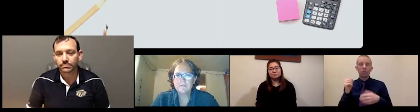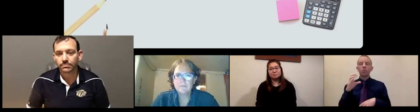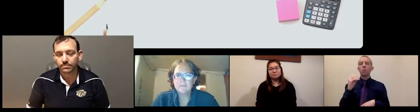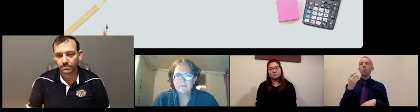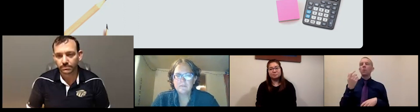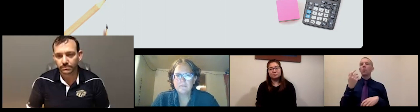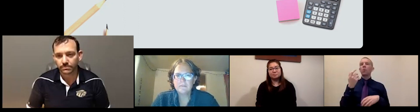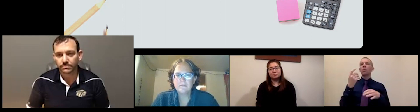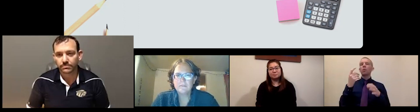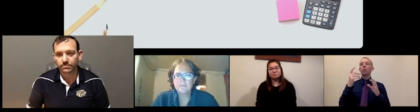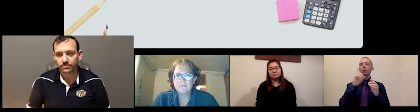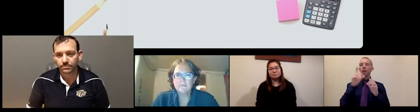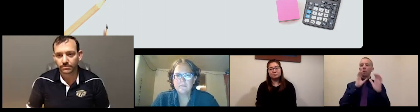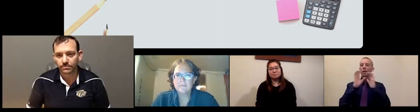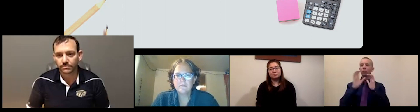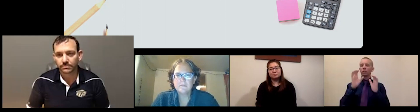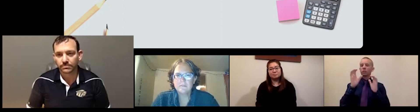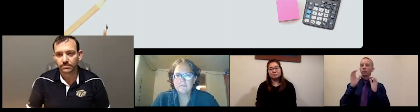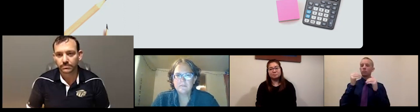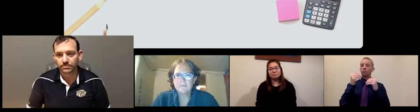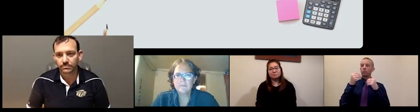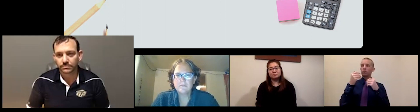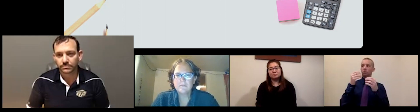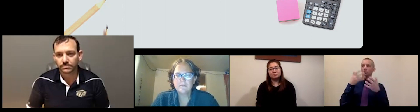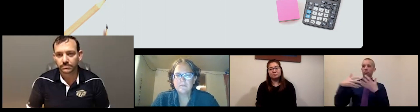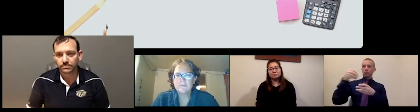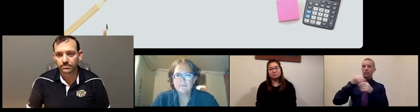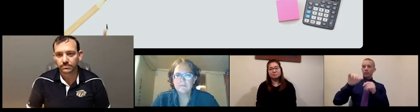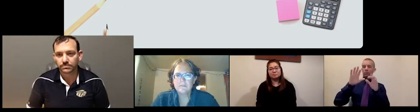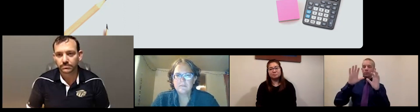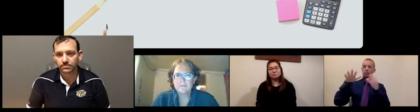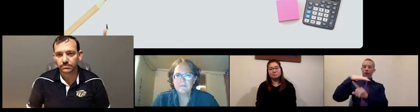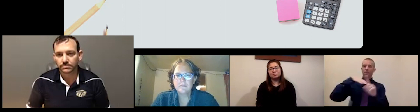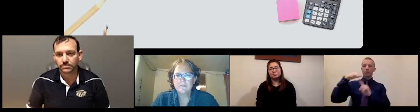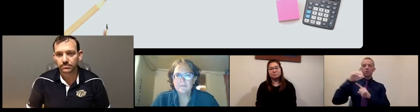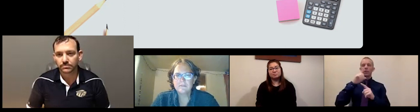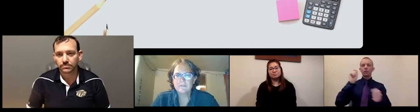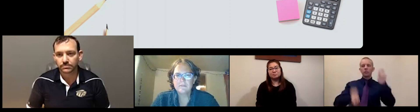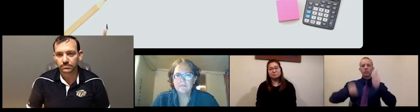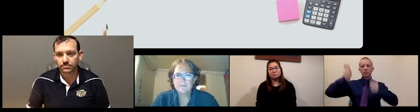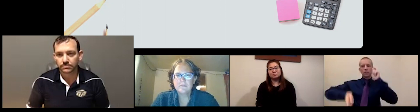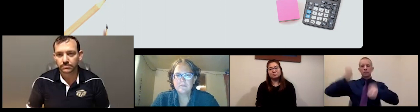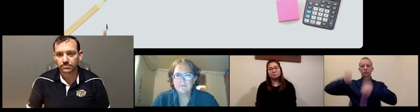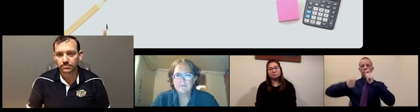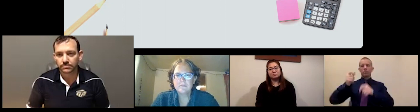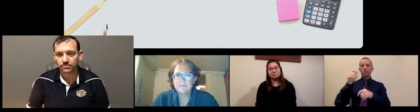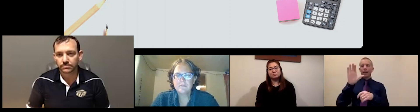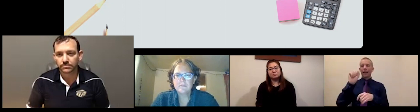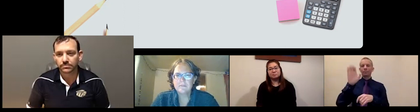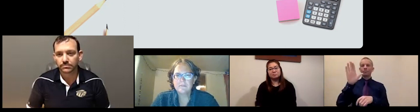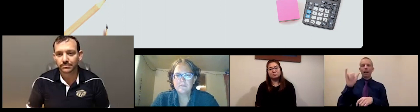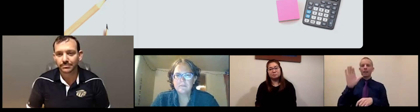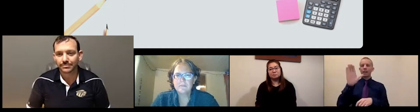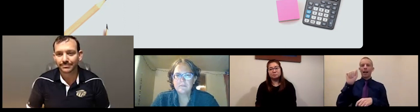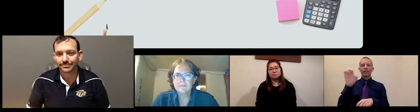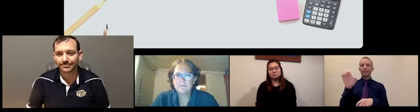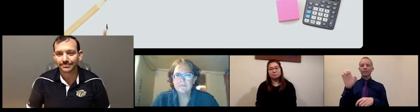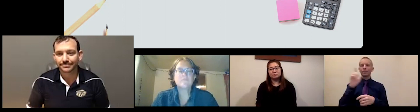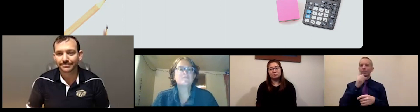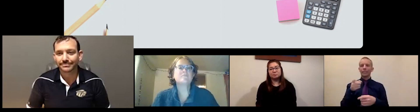So, communication methods in that environment are constantly being adjusted on a case by case basis.